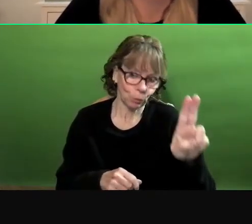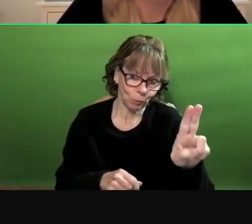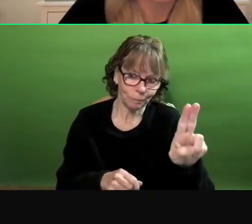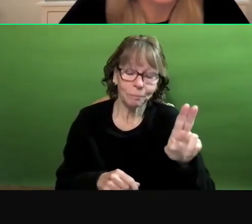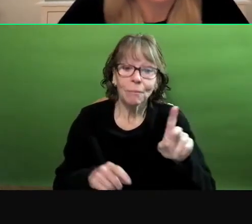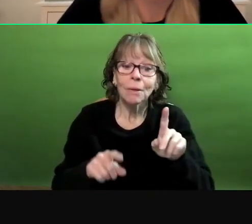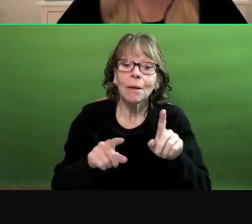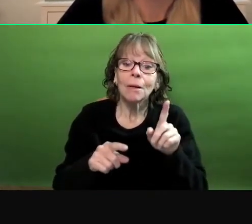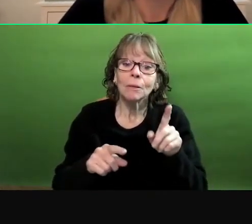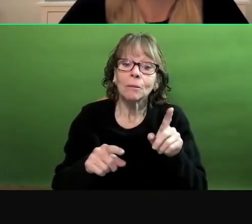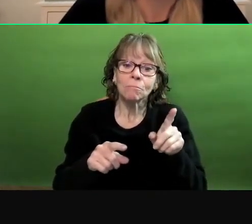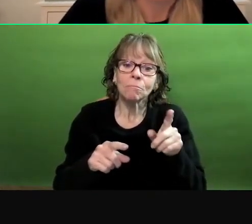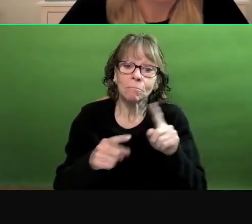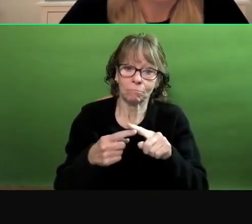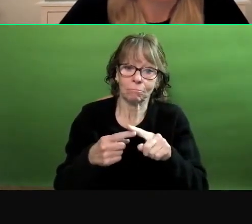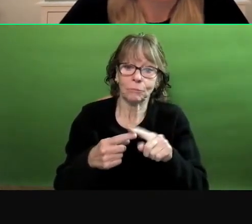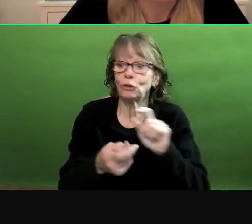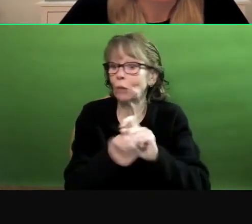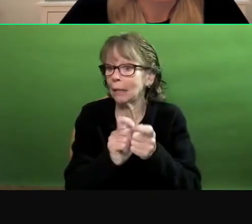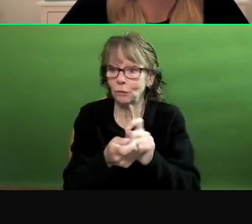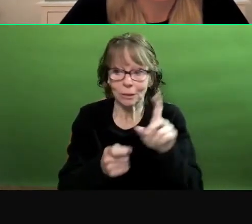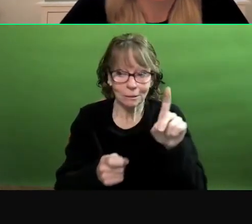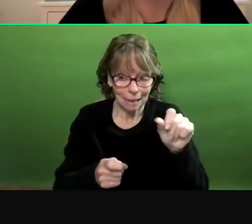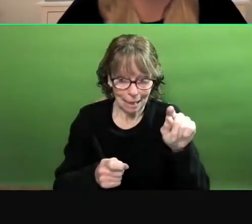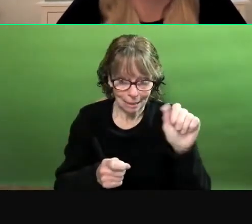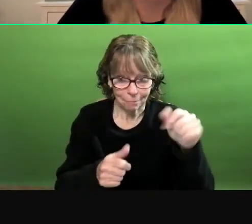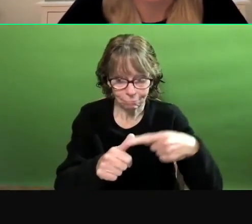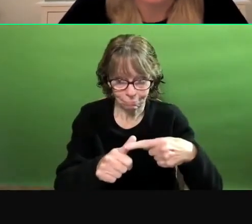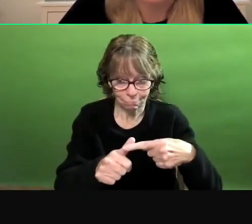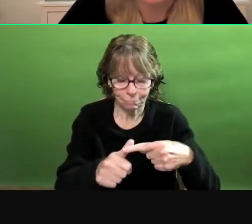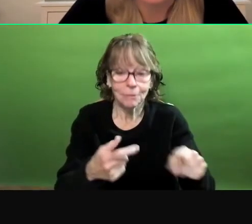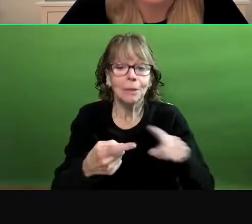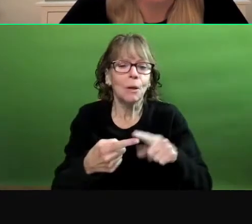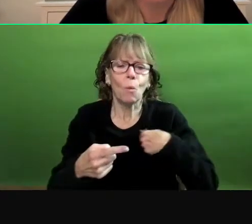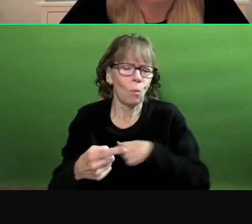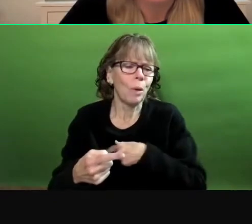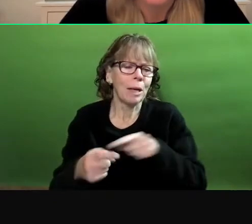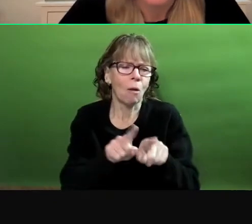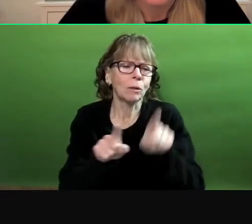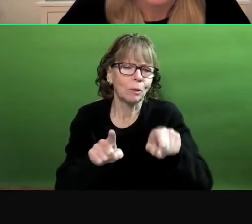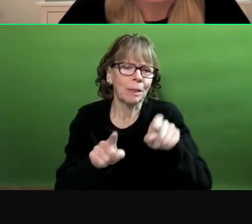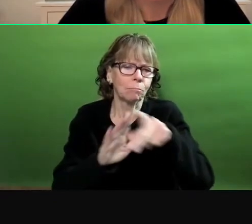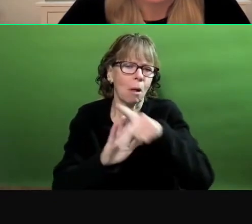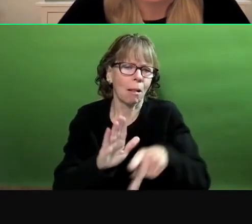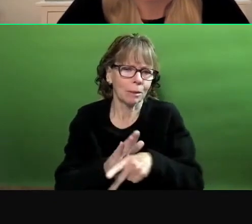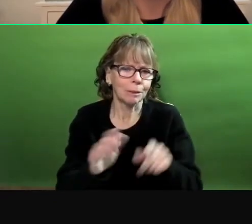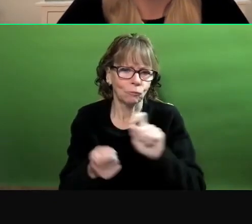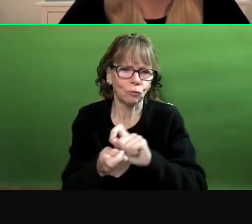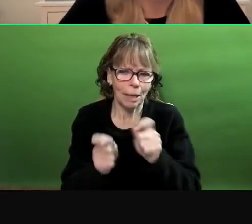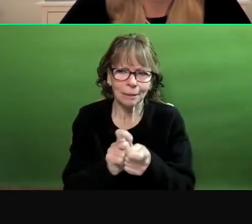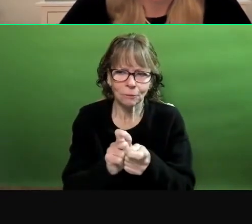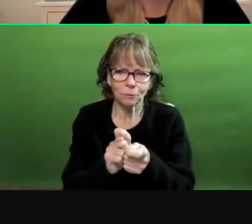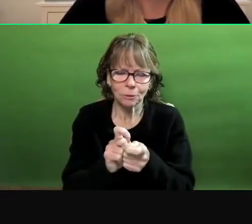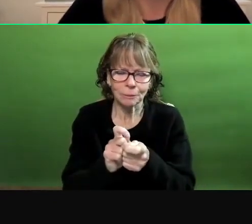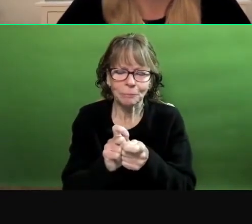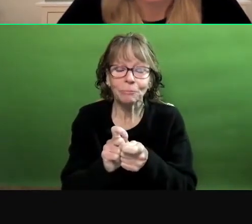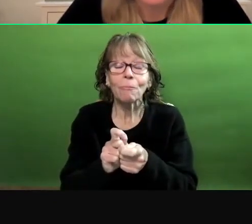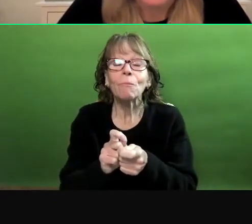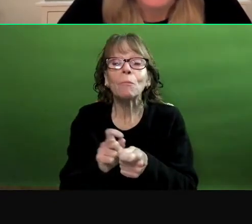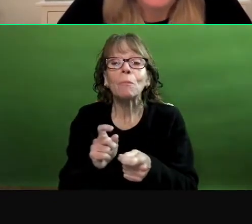making change in data, we also need policy change. And as was indicated in the introduction